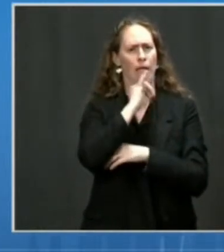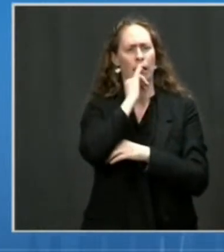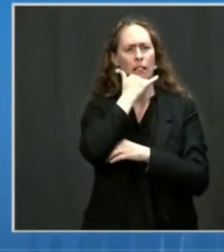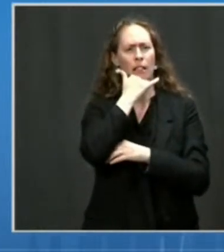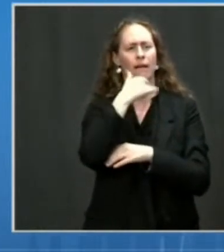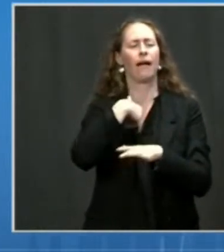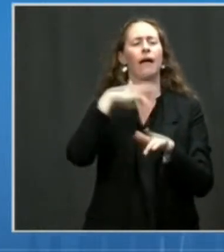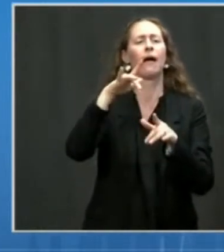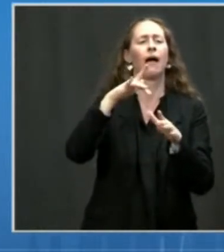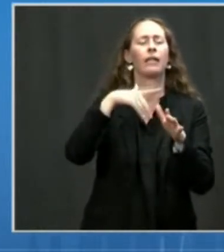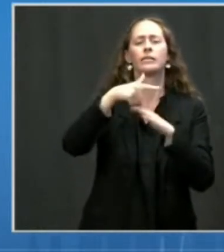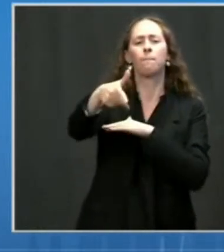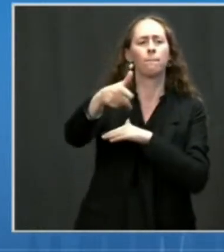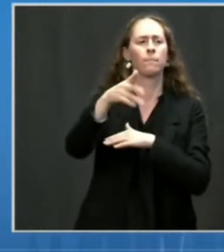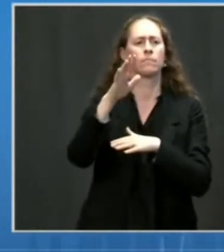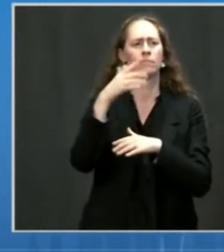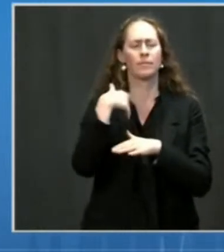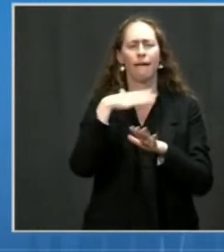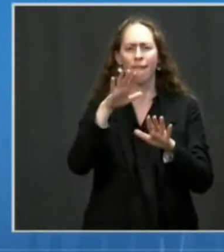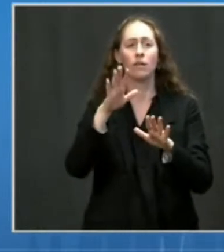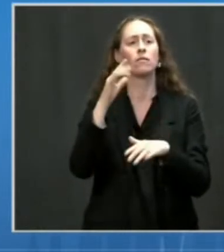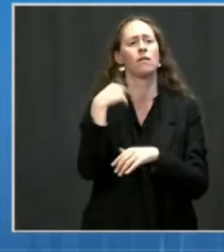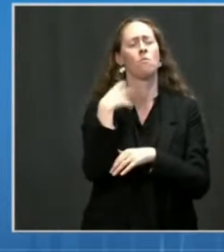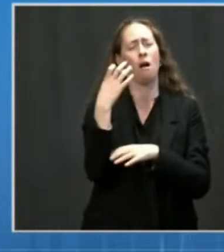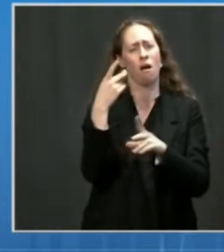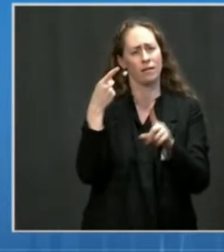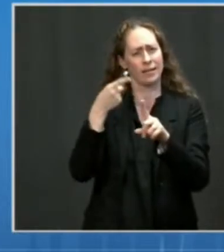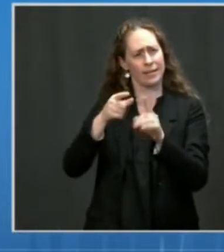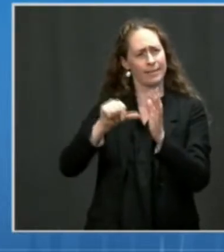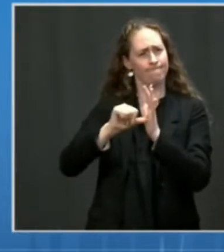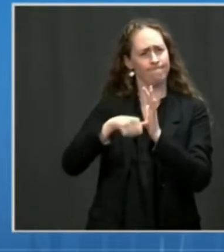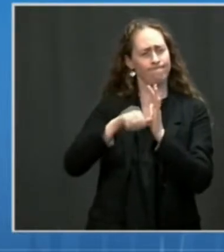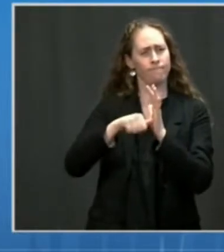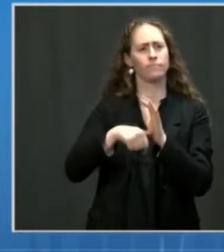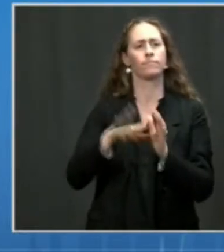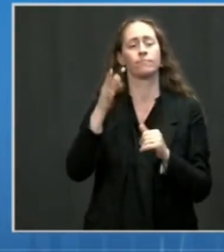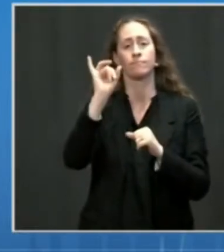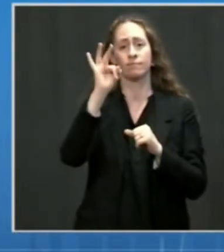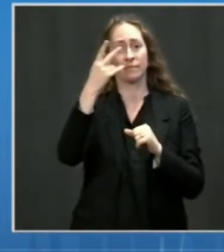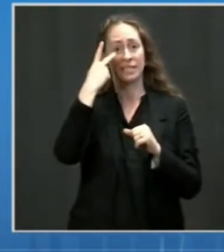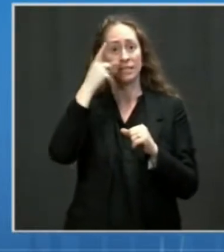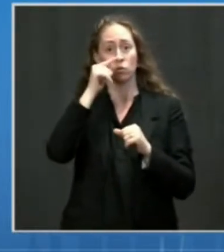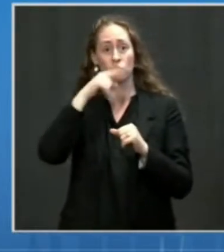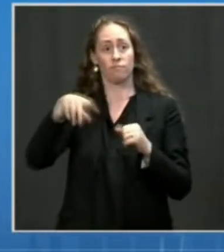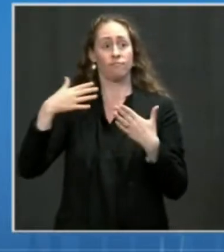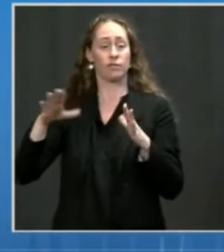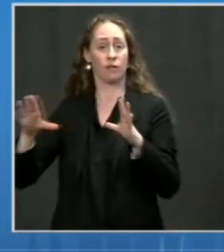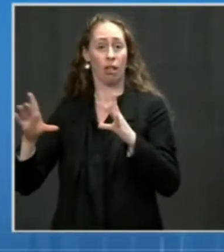IMPORTANT. WHEN WE -- IT WAS MISTAKENLY DELETED, AND THAT'S THE REASON WHY I SKIPPED BY THAT OTHER